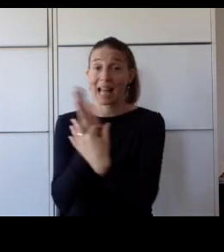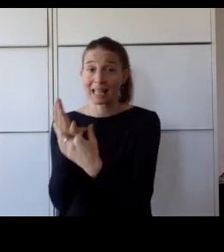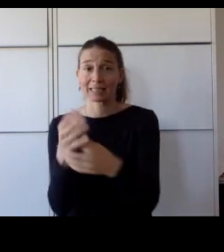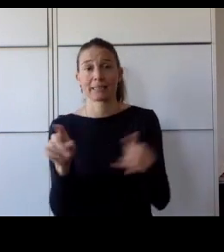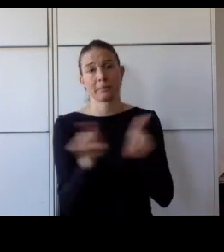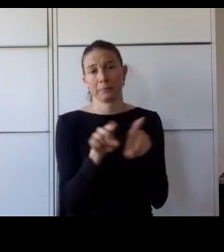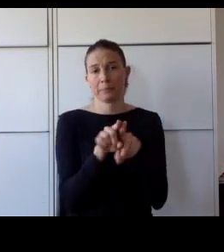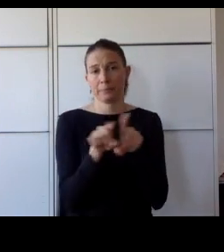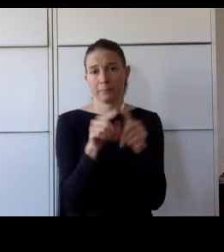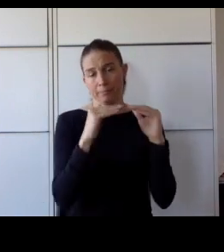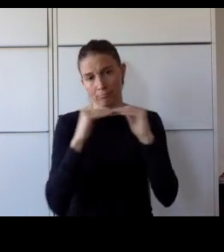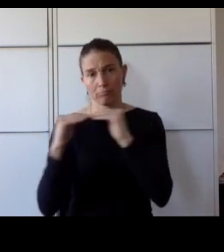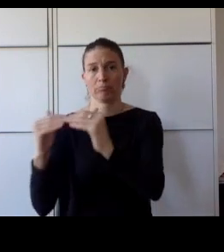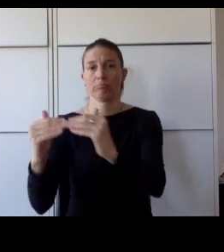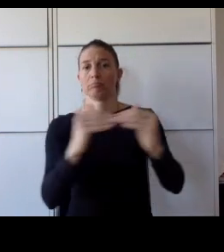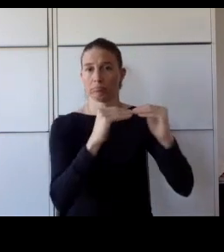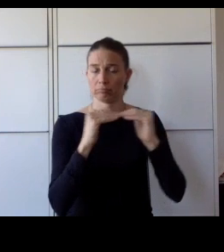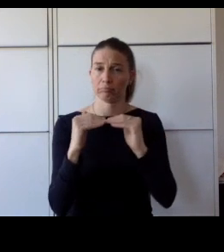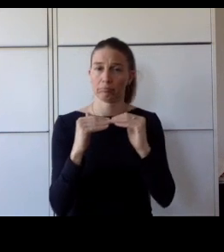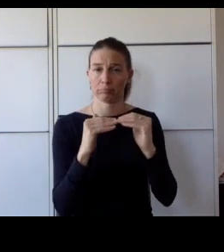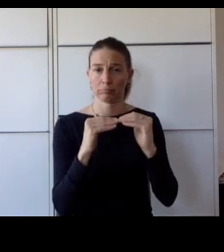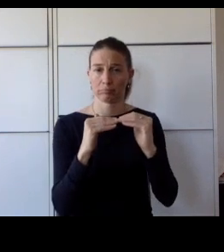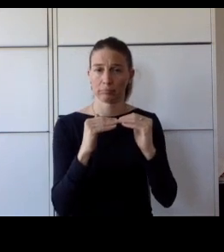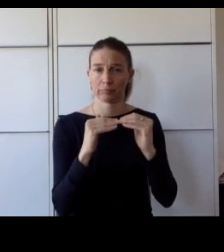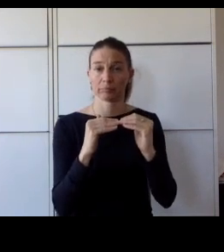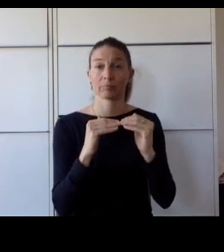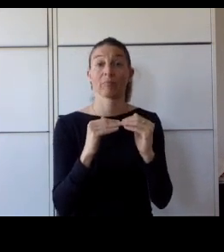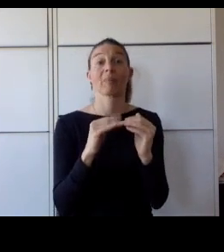If possible, without preregistration. This is what the Code says.